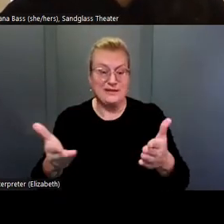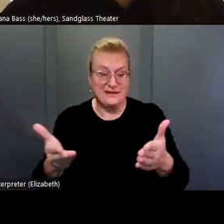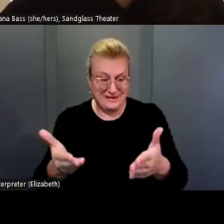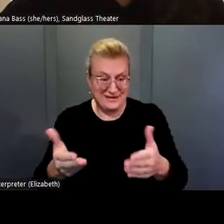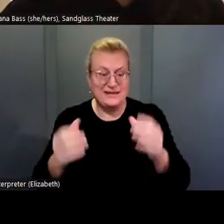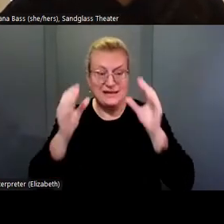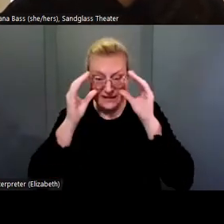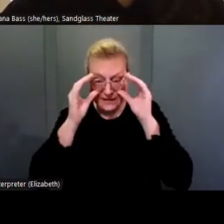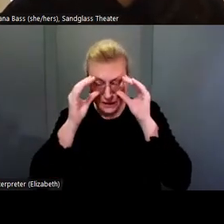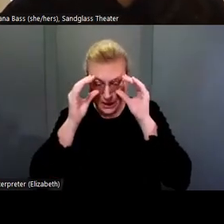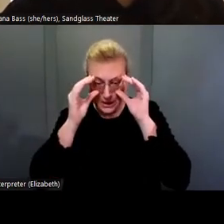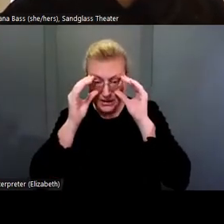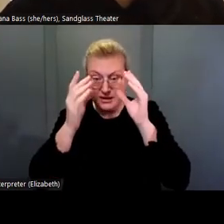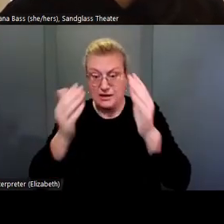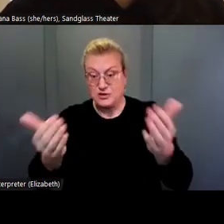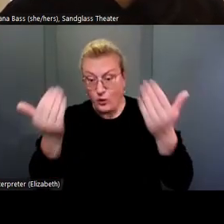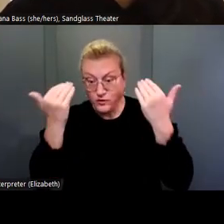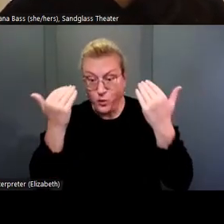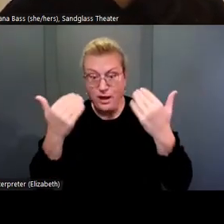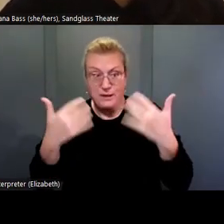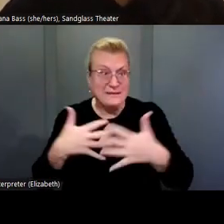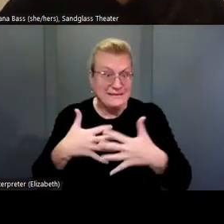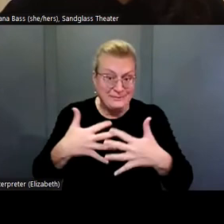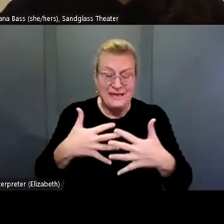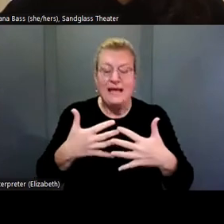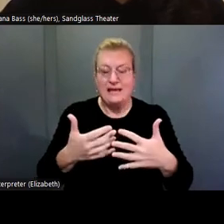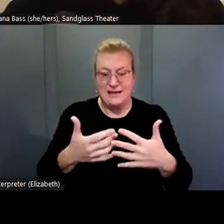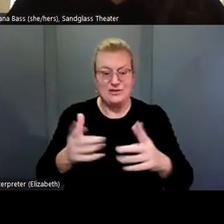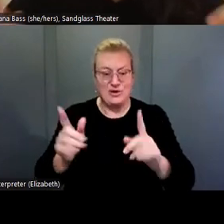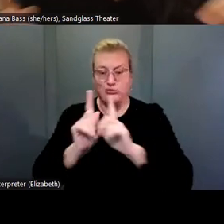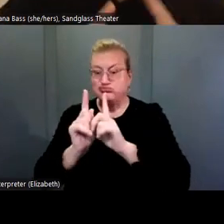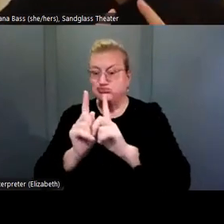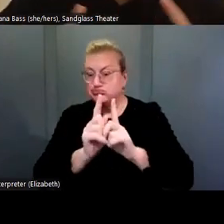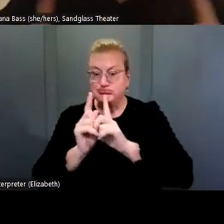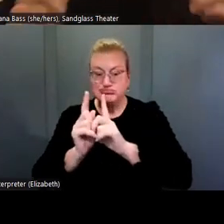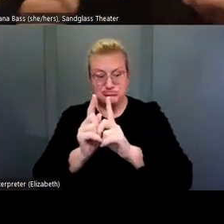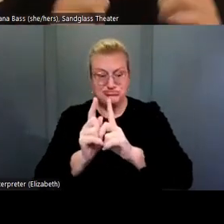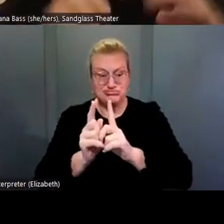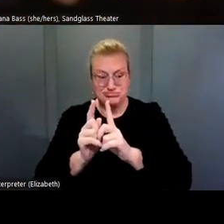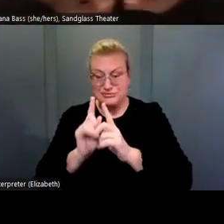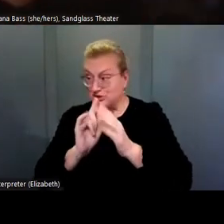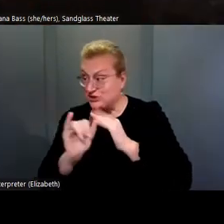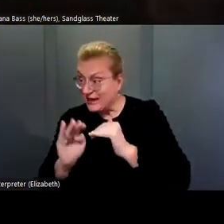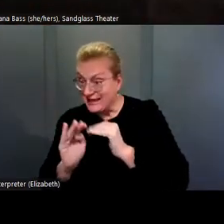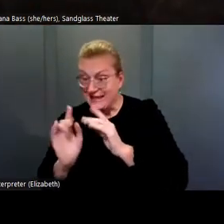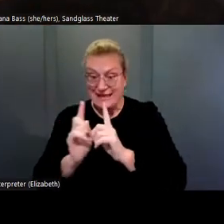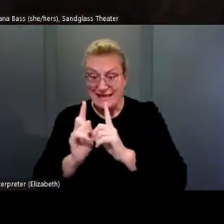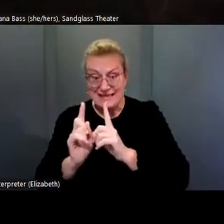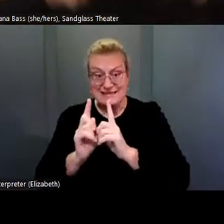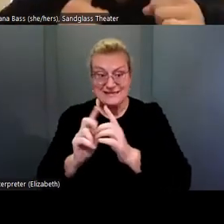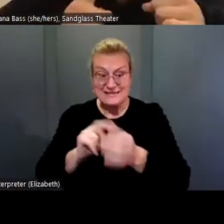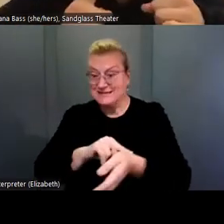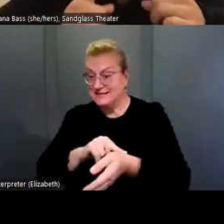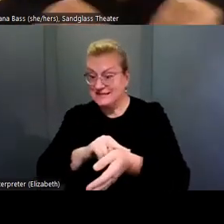of how overwhelming and intimidating it can be. And just to have someone you're checking in with. You go off, he checks in with you.